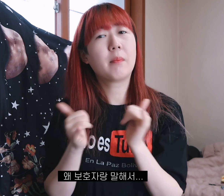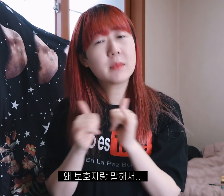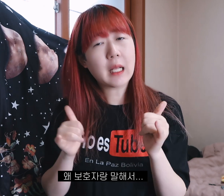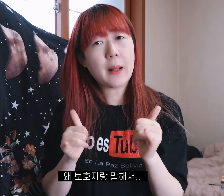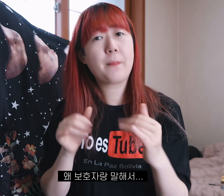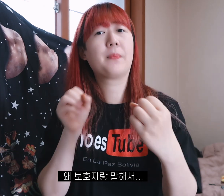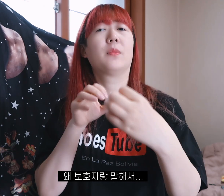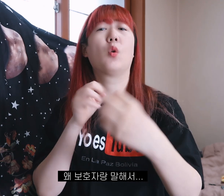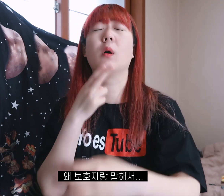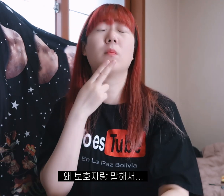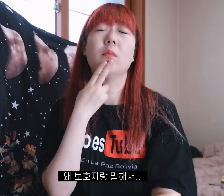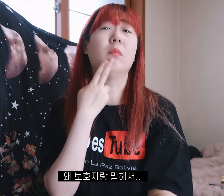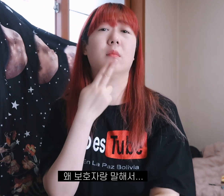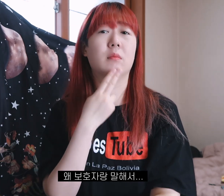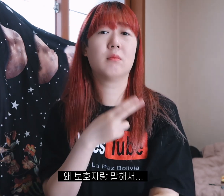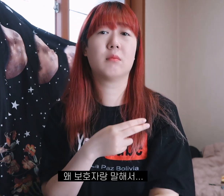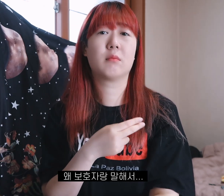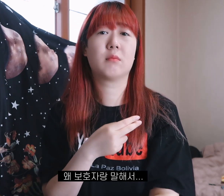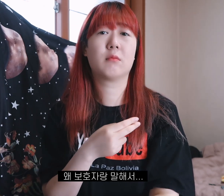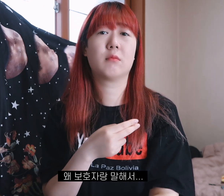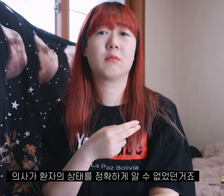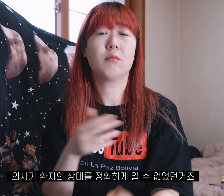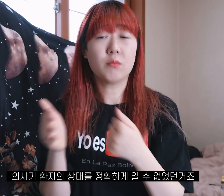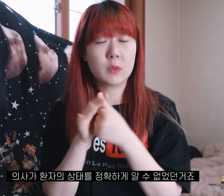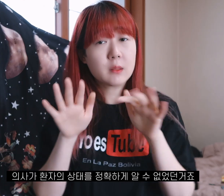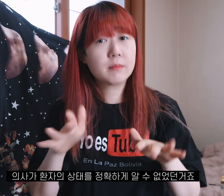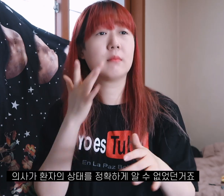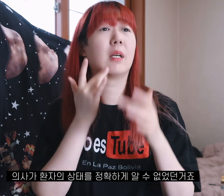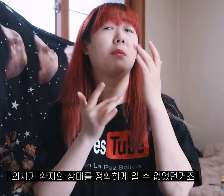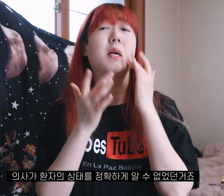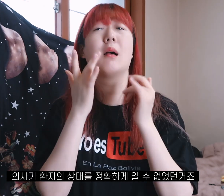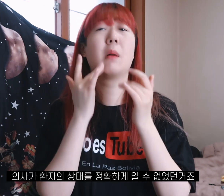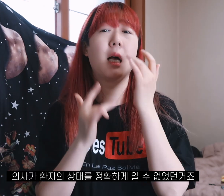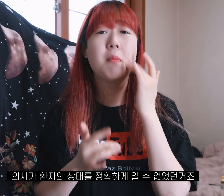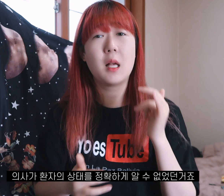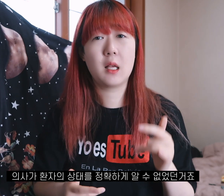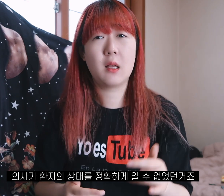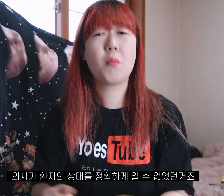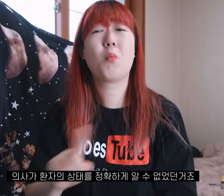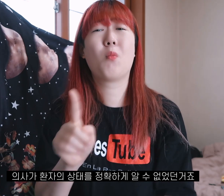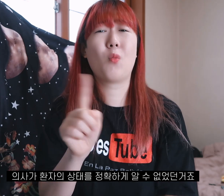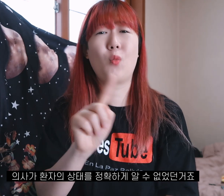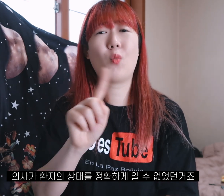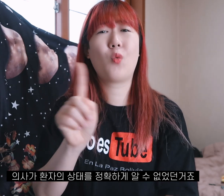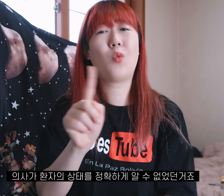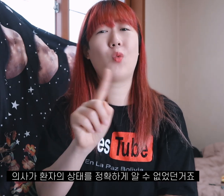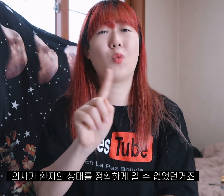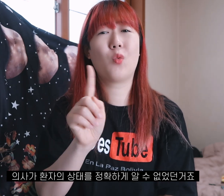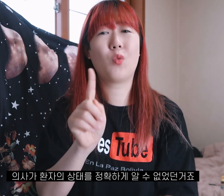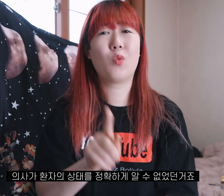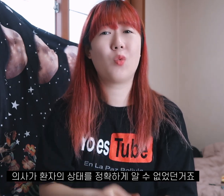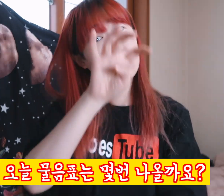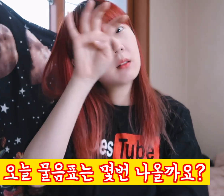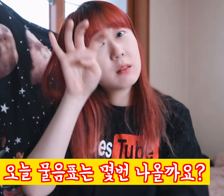Why do you talk to the guardian? The doctor could not accurately determine the patient's condition.